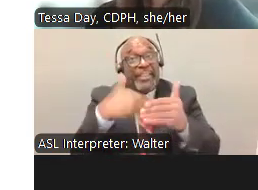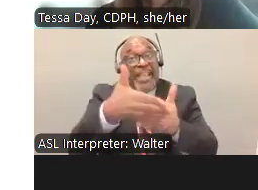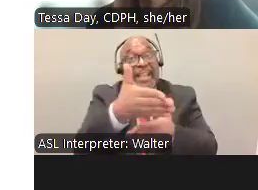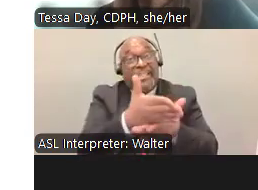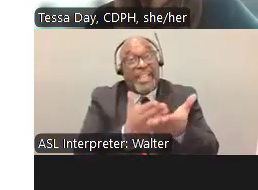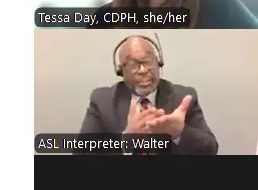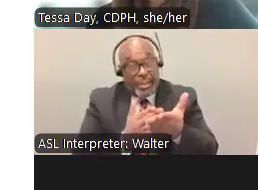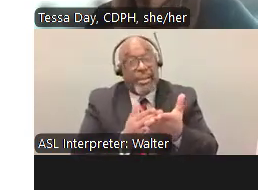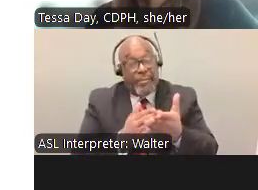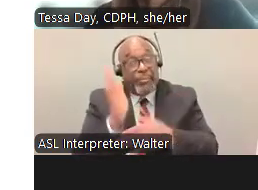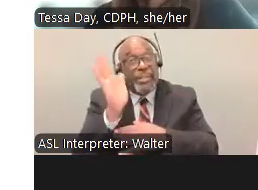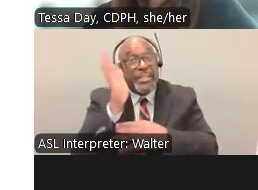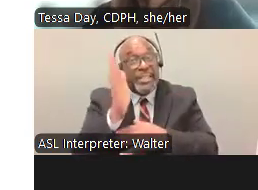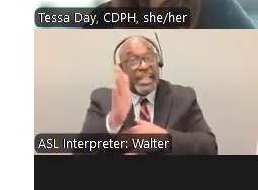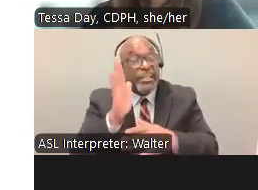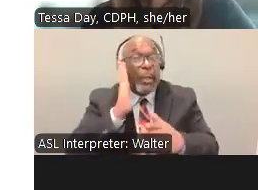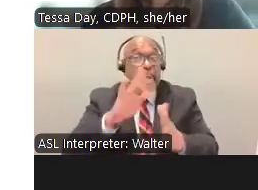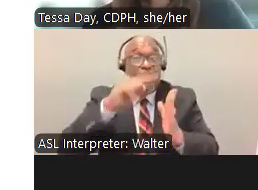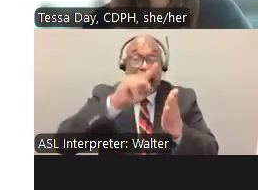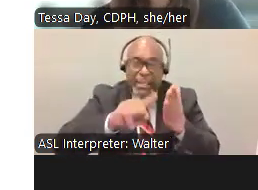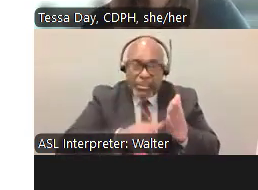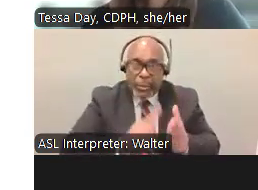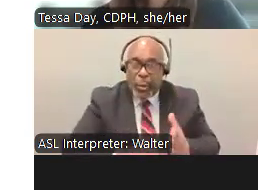13:27:32 which is going to explore the 13:27:34 neighborhood conditions and